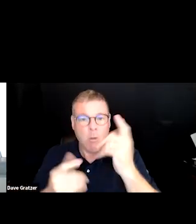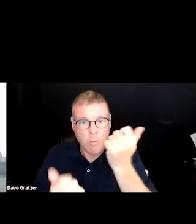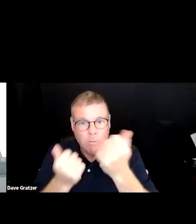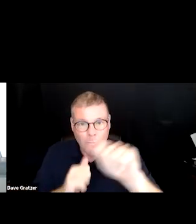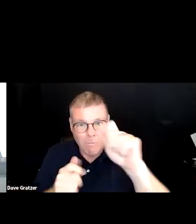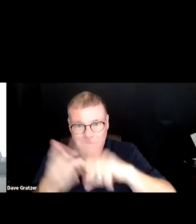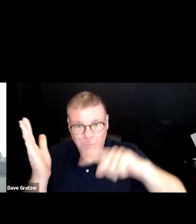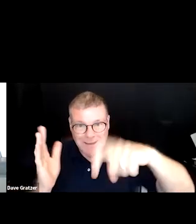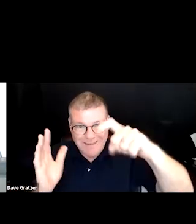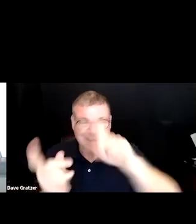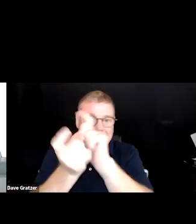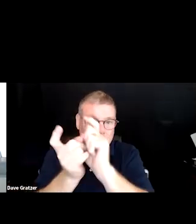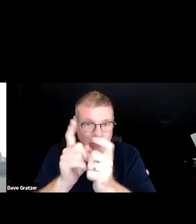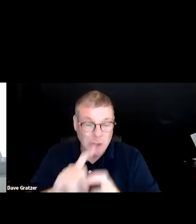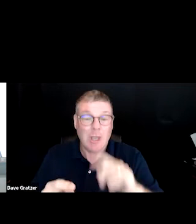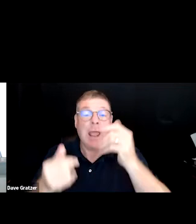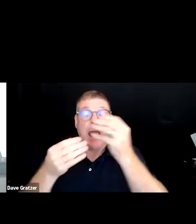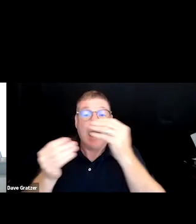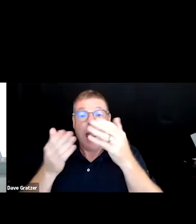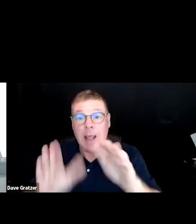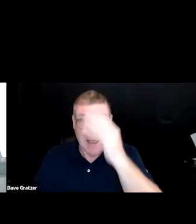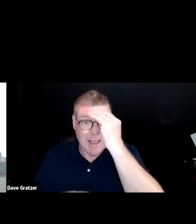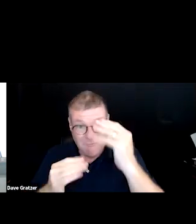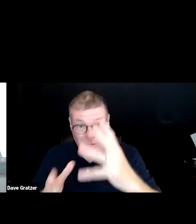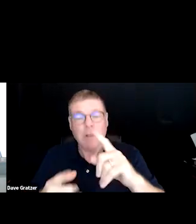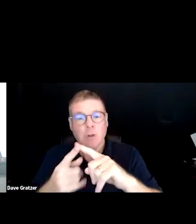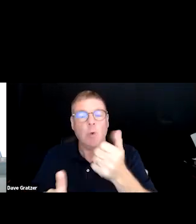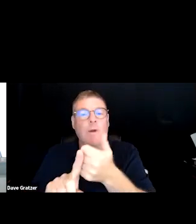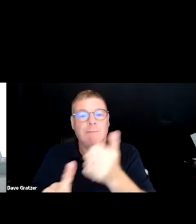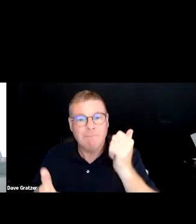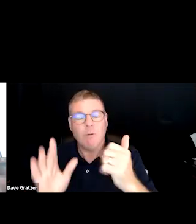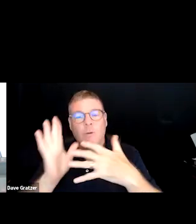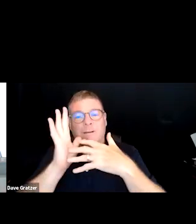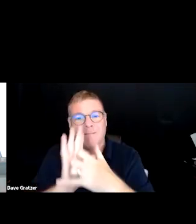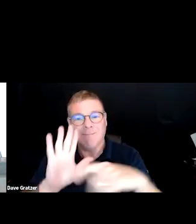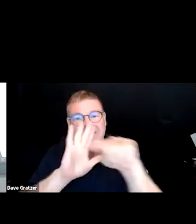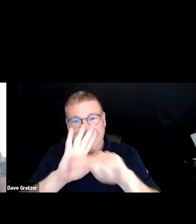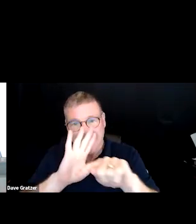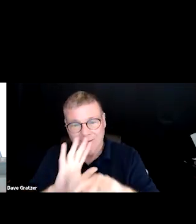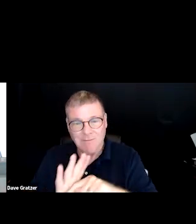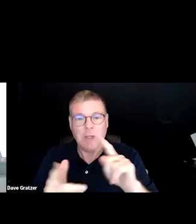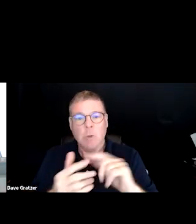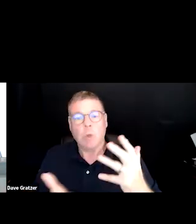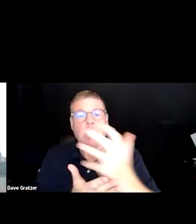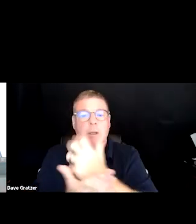Having one data system allows us to avoid the downfalls of capturing and recording data in multiple systems,